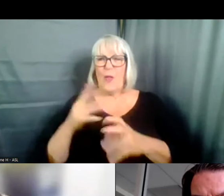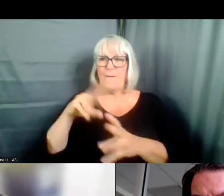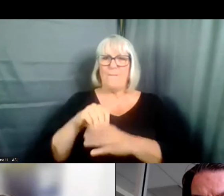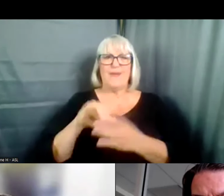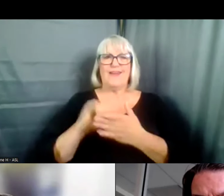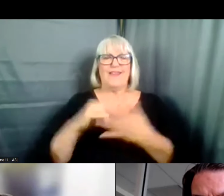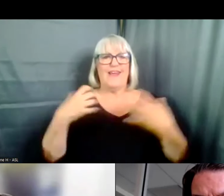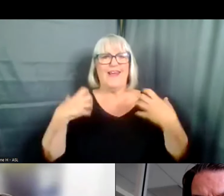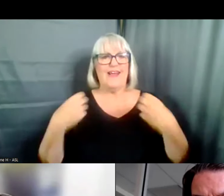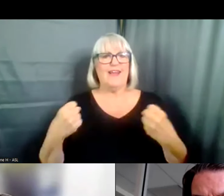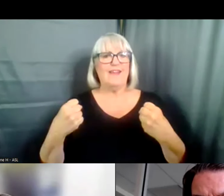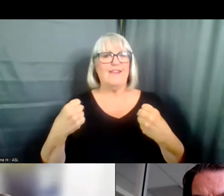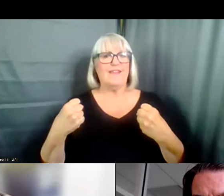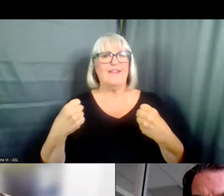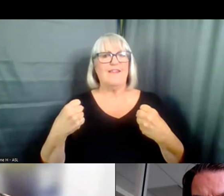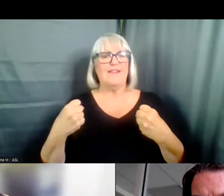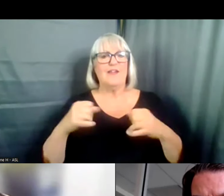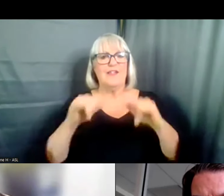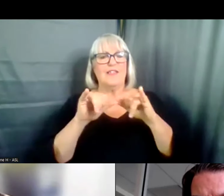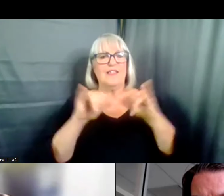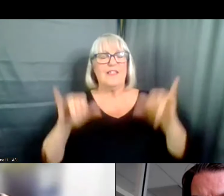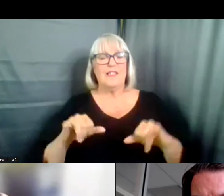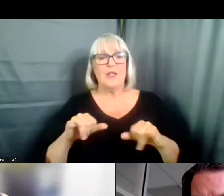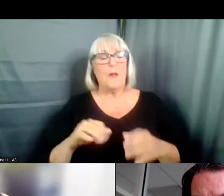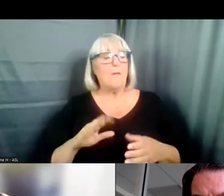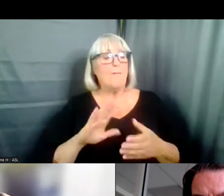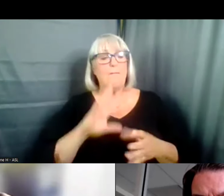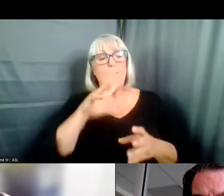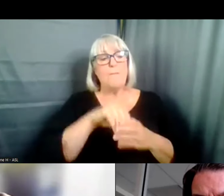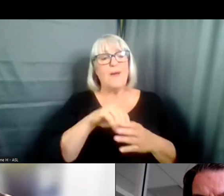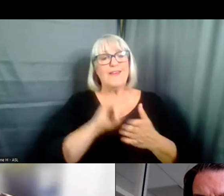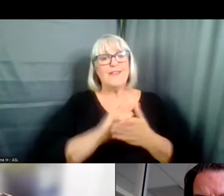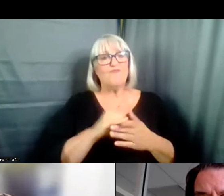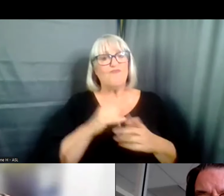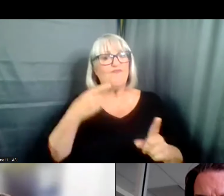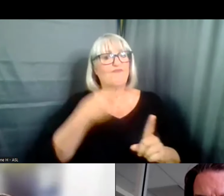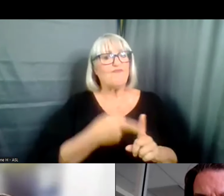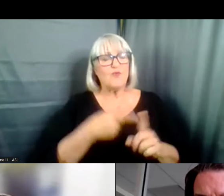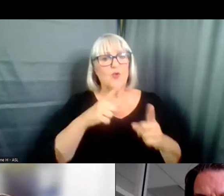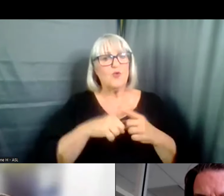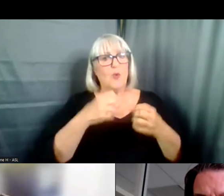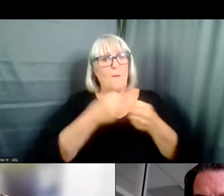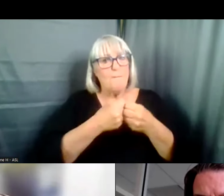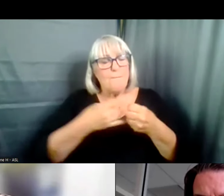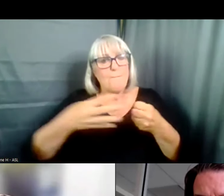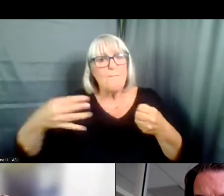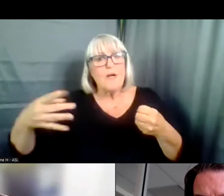And so, a part of the work of this initiative is to expand, you know, that level of respect